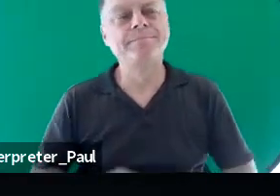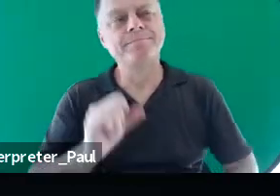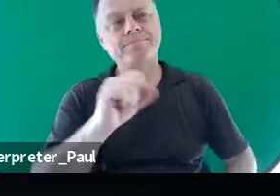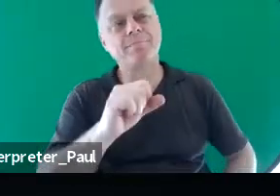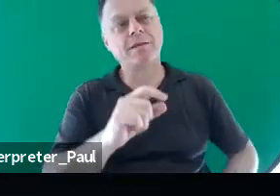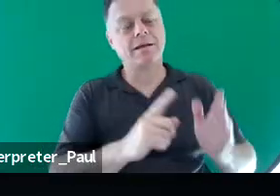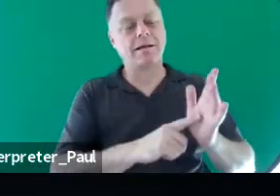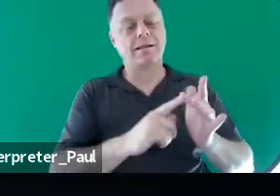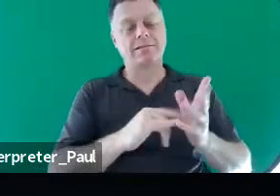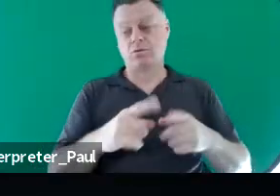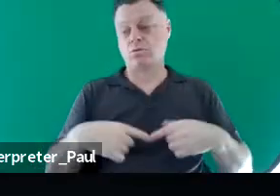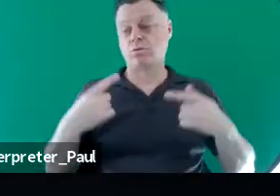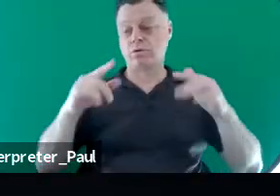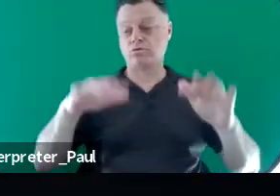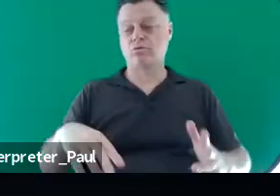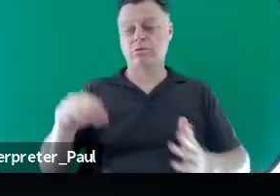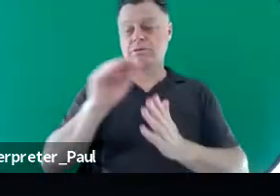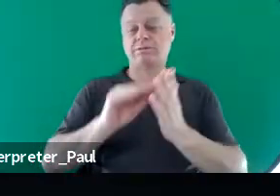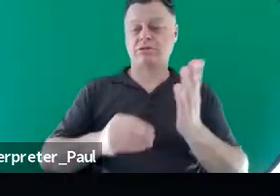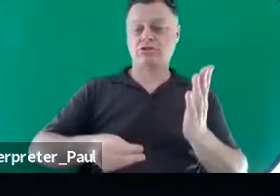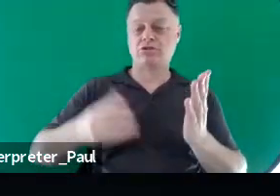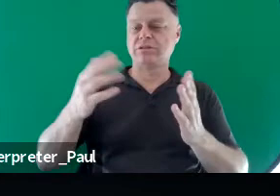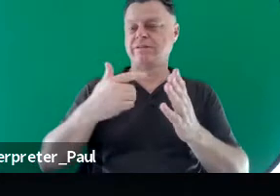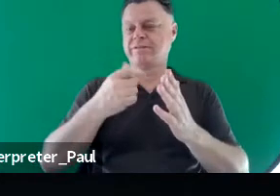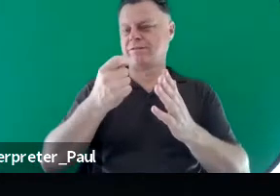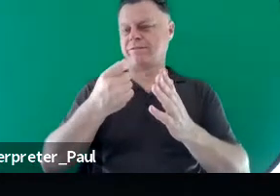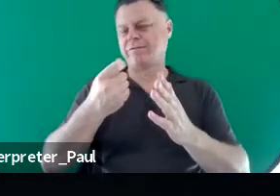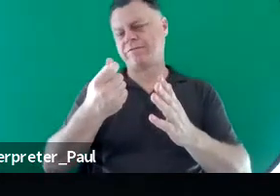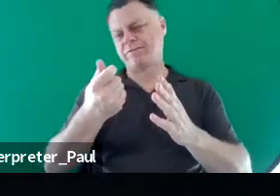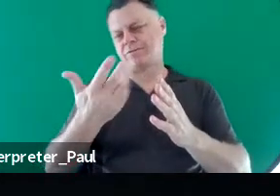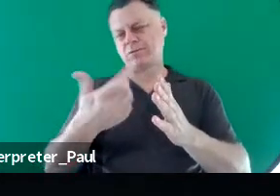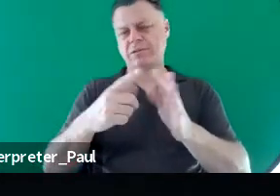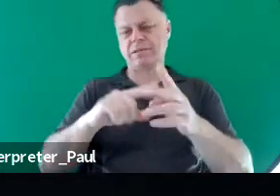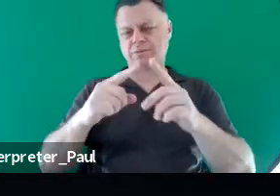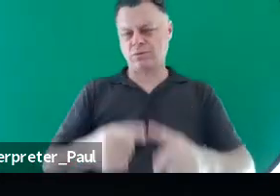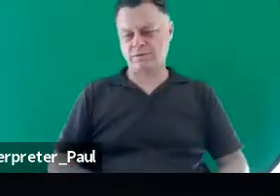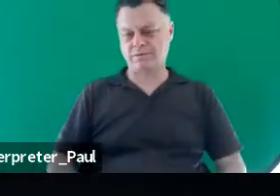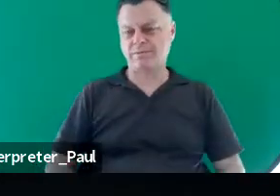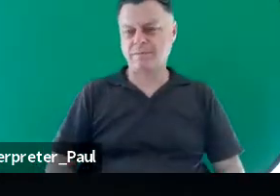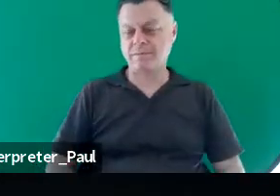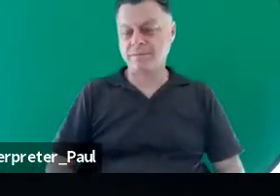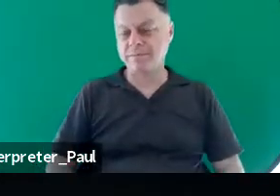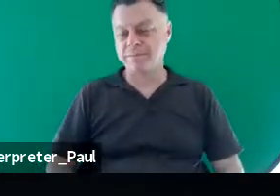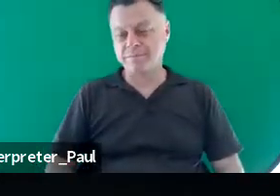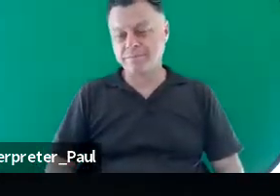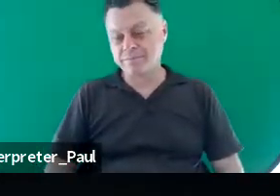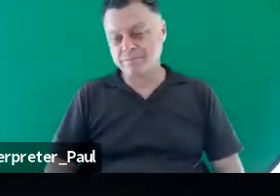We made a range of key points. We put the submission together because we feel that